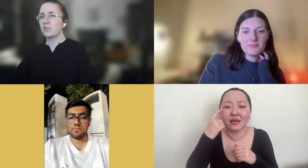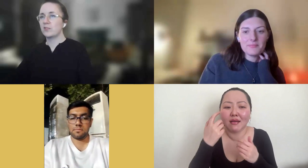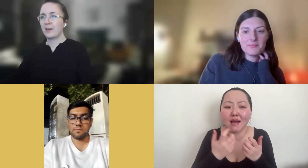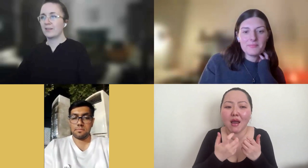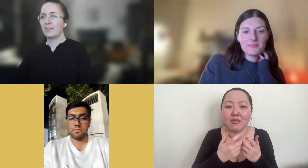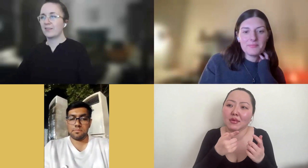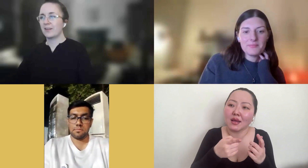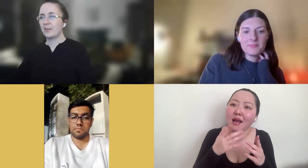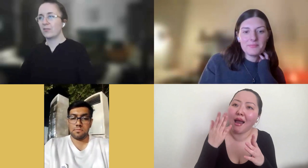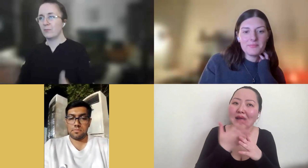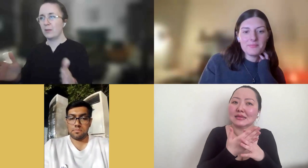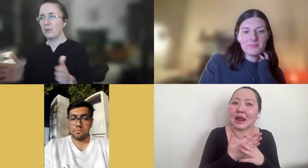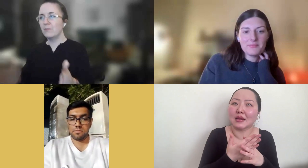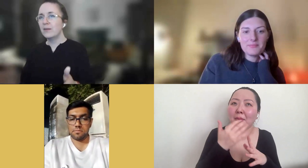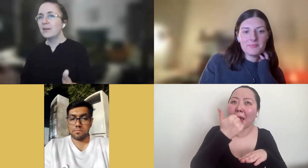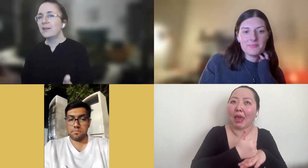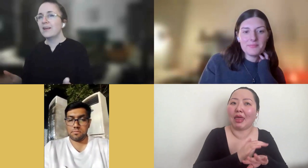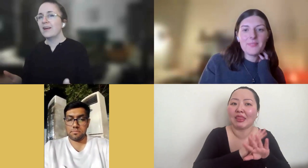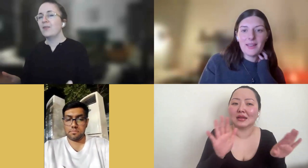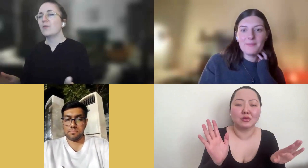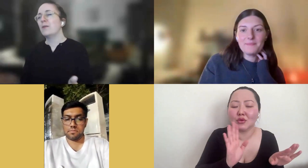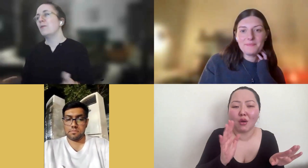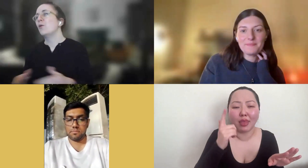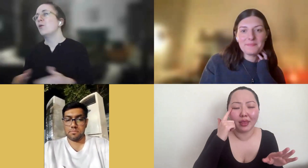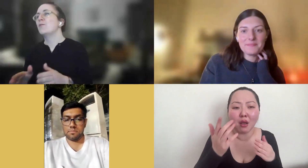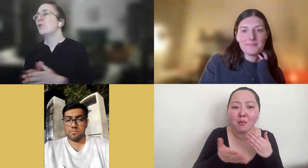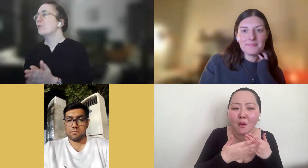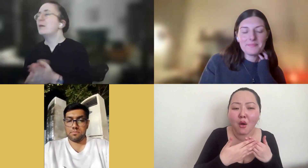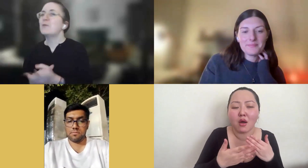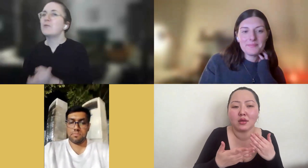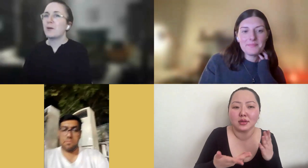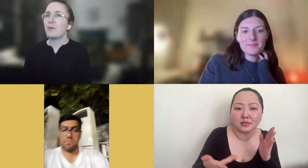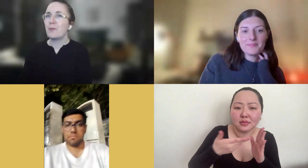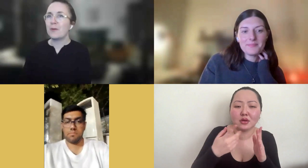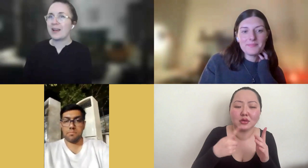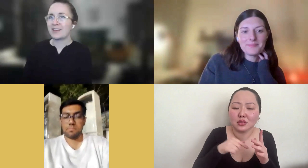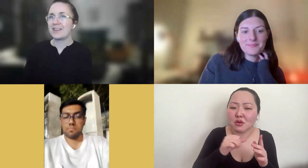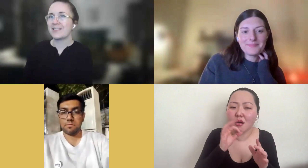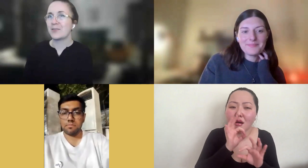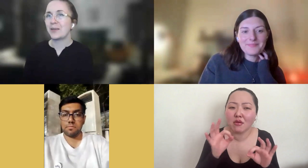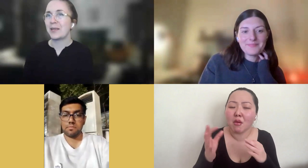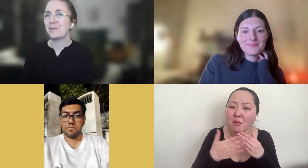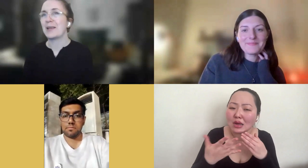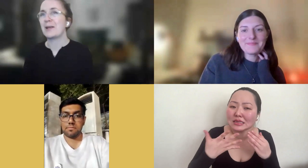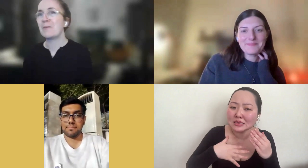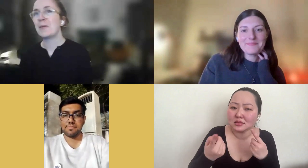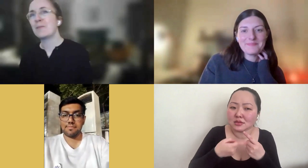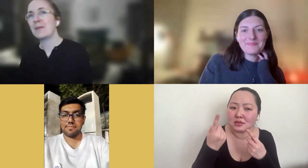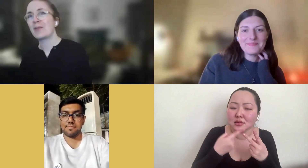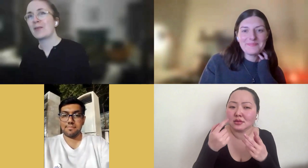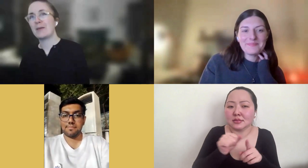always just get the minimum. Well minimum verbal access, that is what I keep saying, but that is me